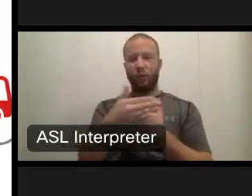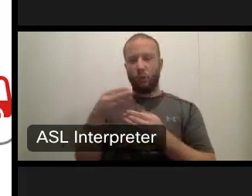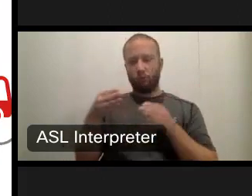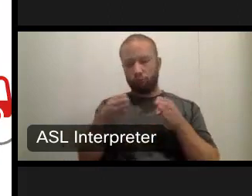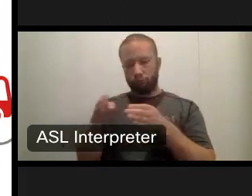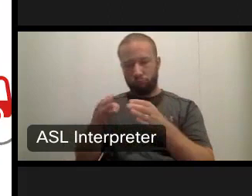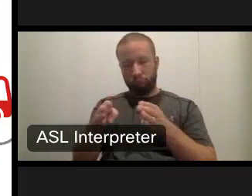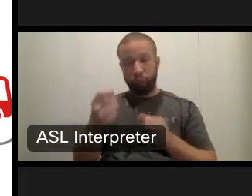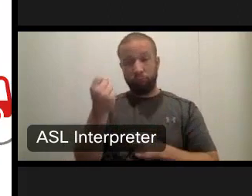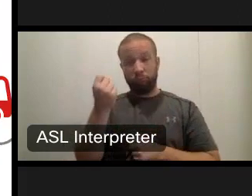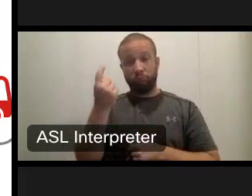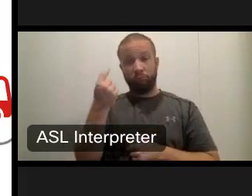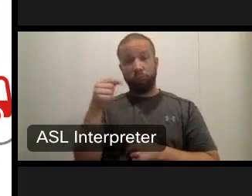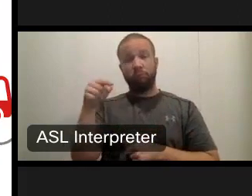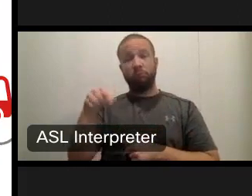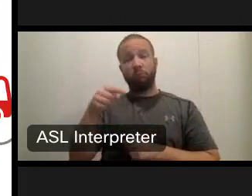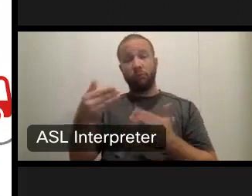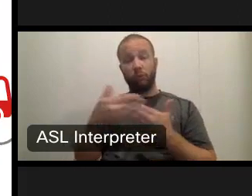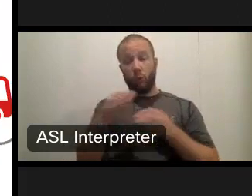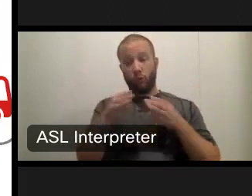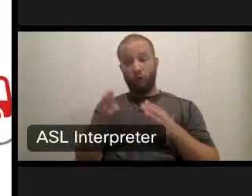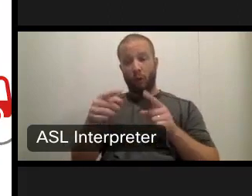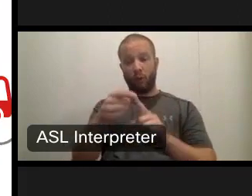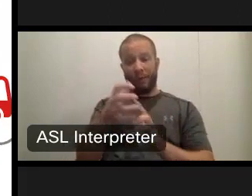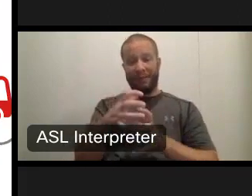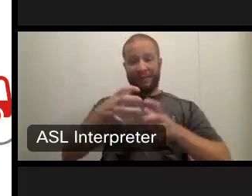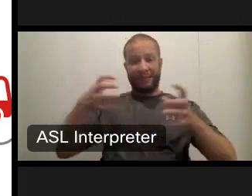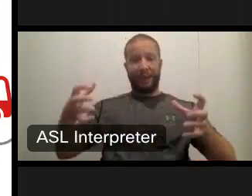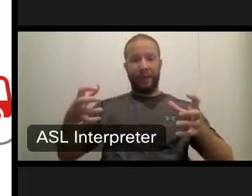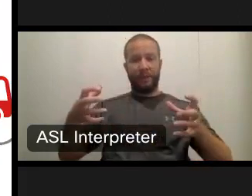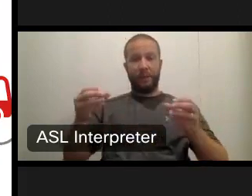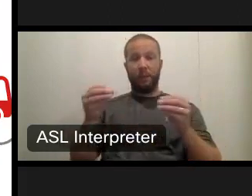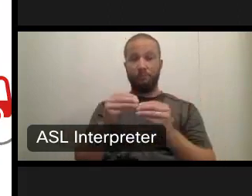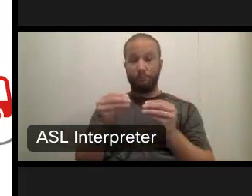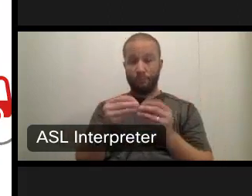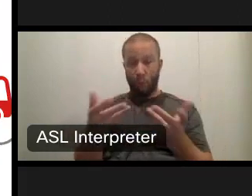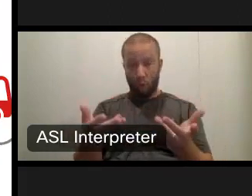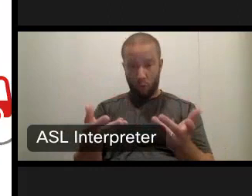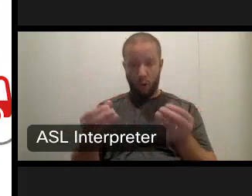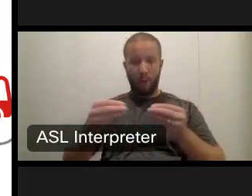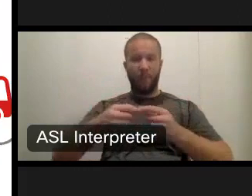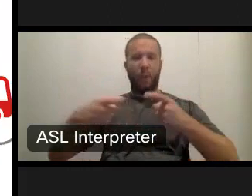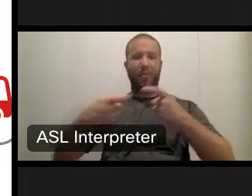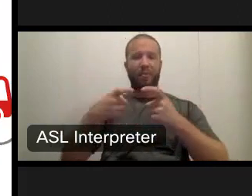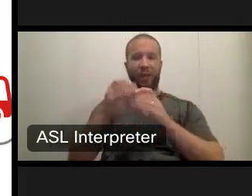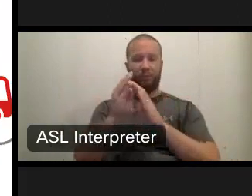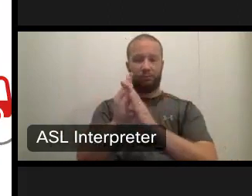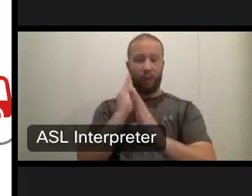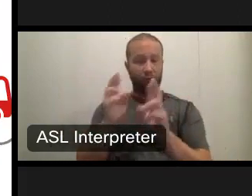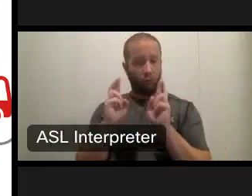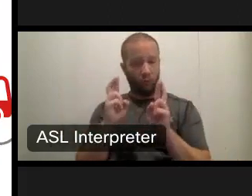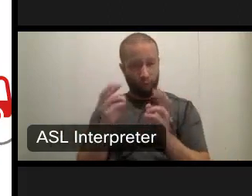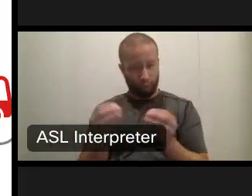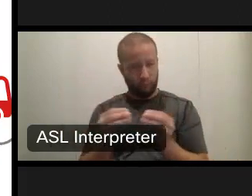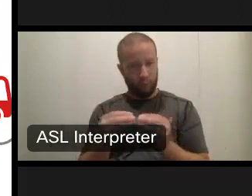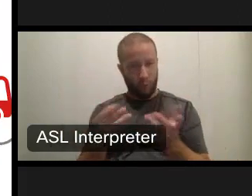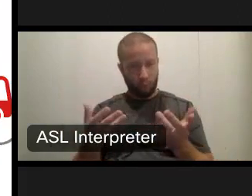one is um the expansion in capacity to house electric vehicles in our self-capital street